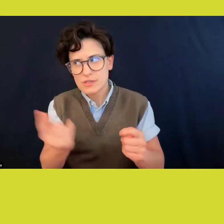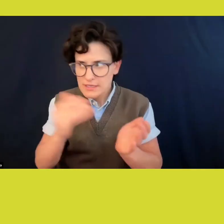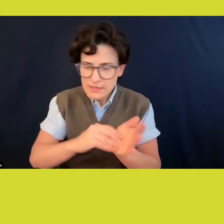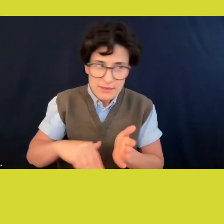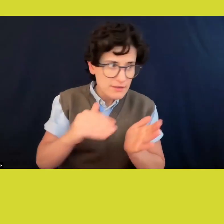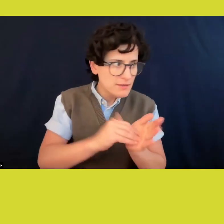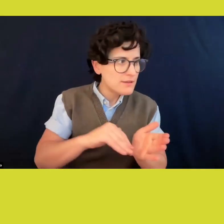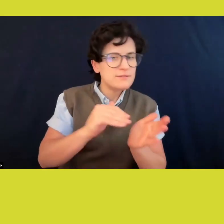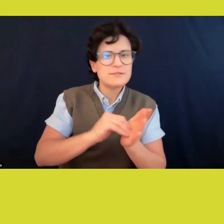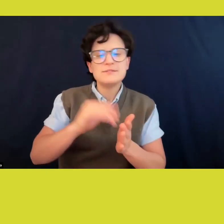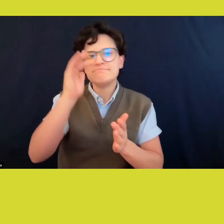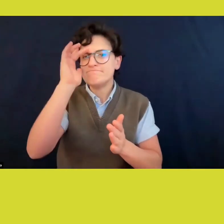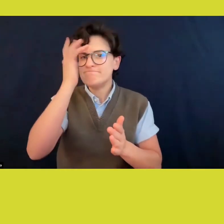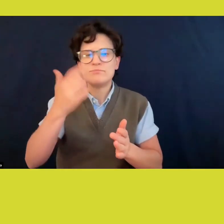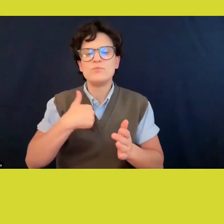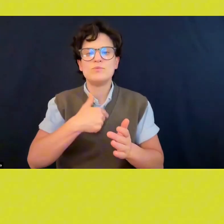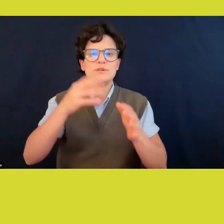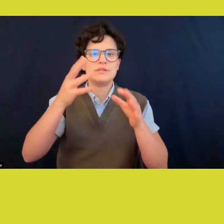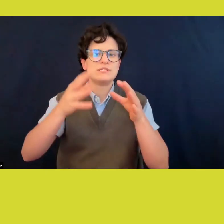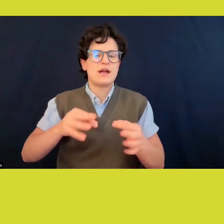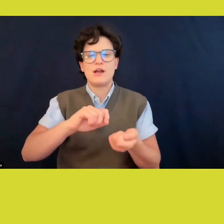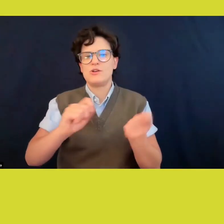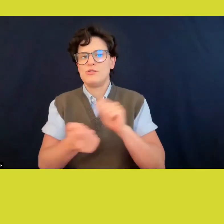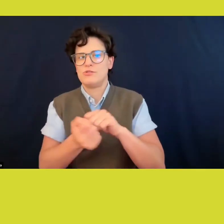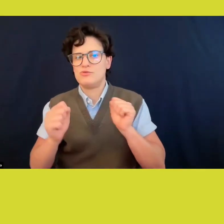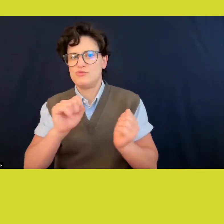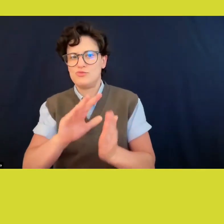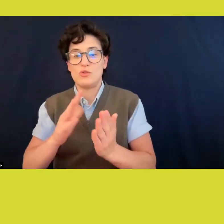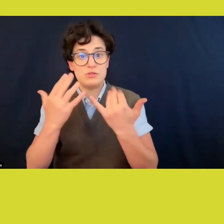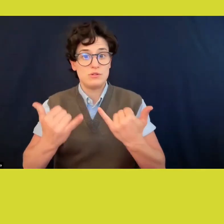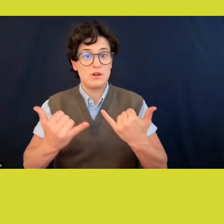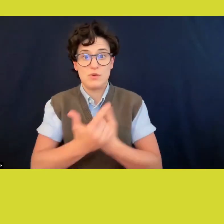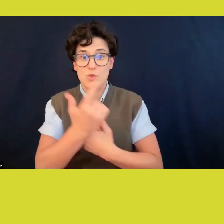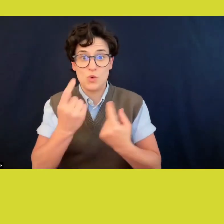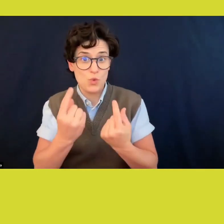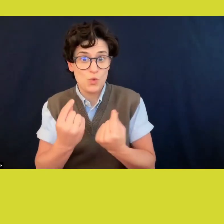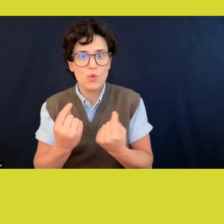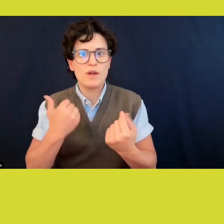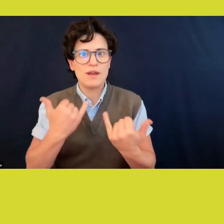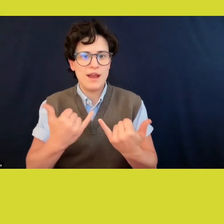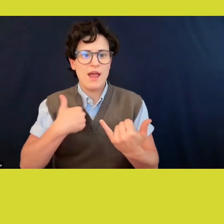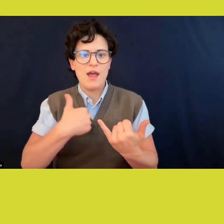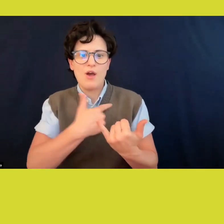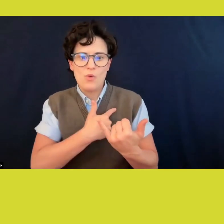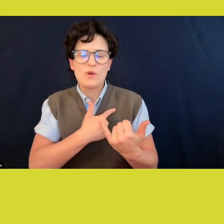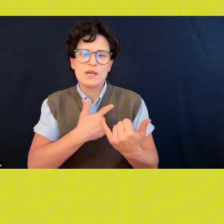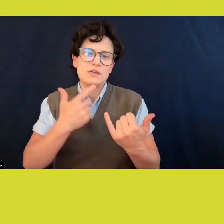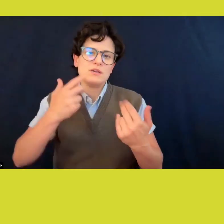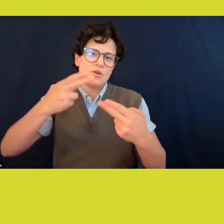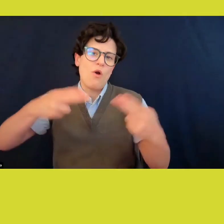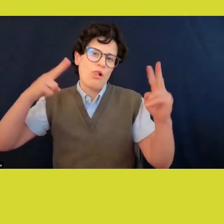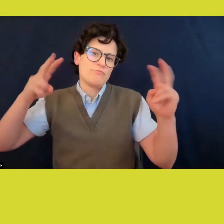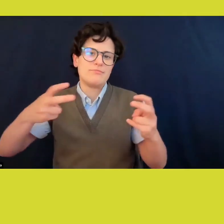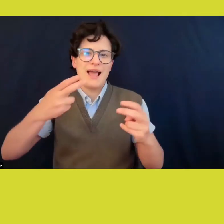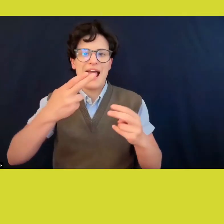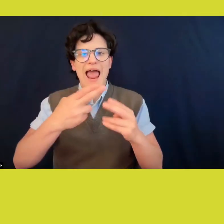else. And what we started to do is now called Housing First. We didn't call it Housing First. So let me say